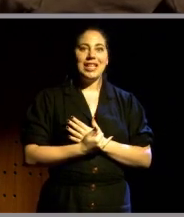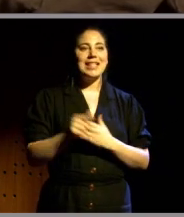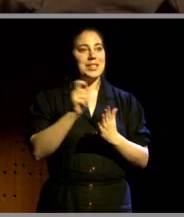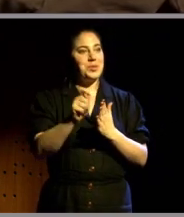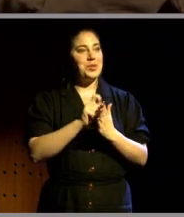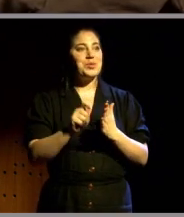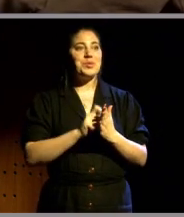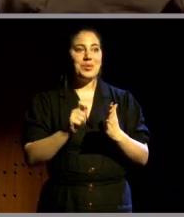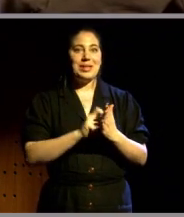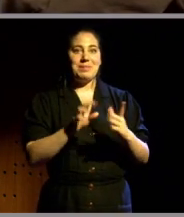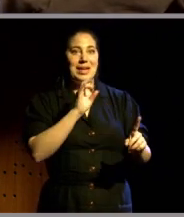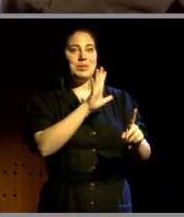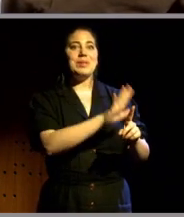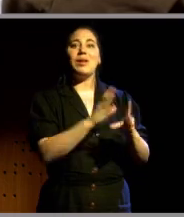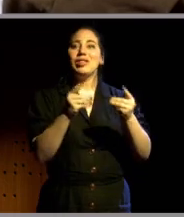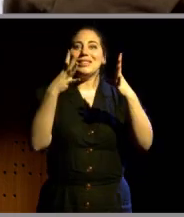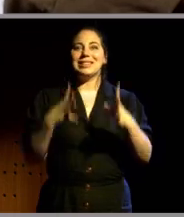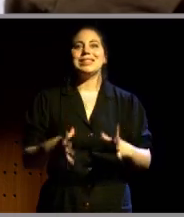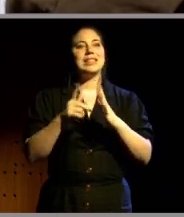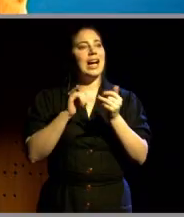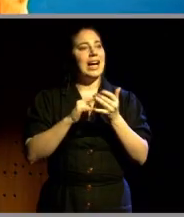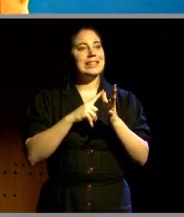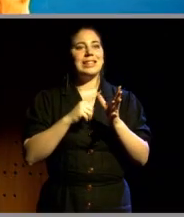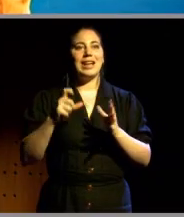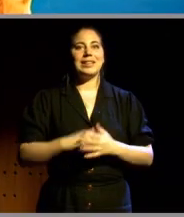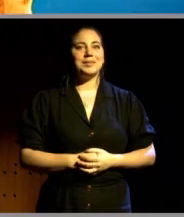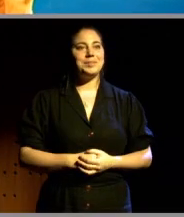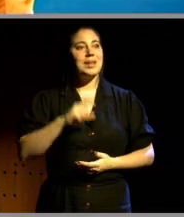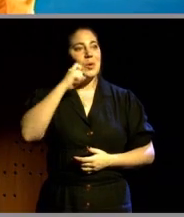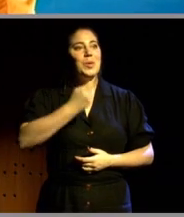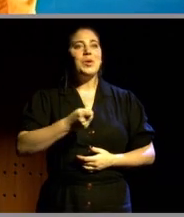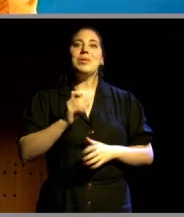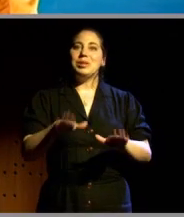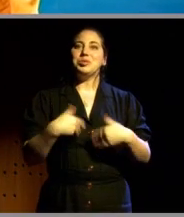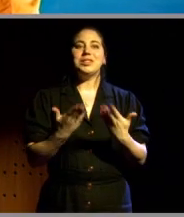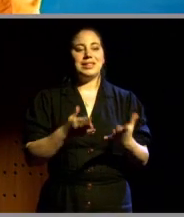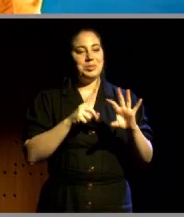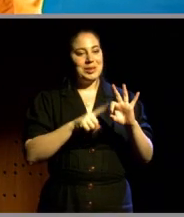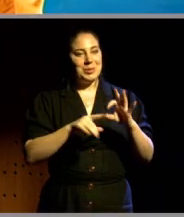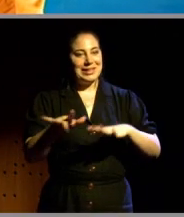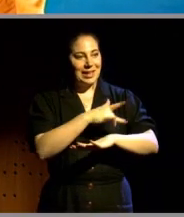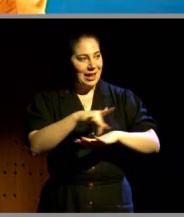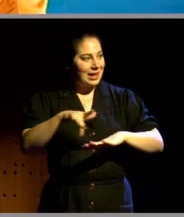and Leonard Donahue and directed by Issac Drandic. It will be presented by Queensland Theatre and co-presented